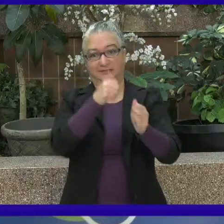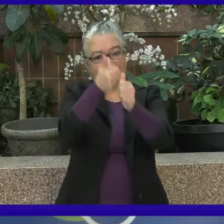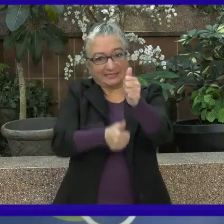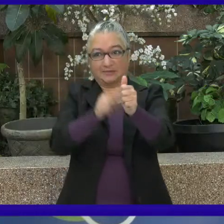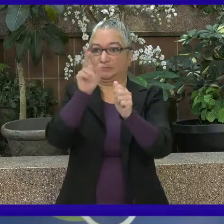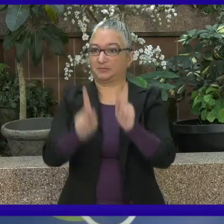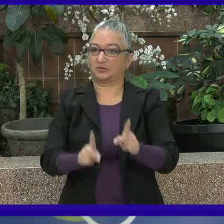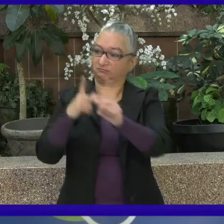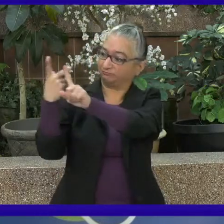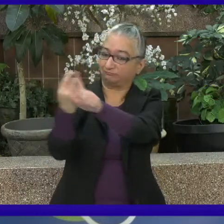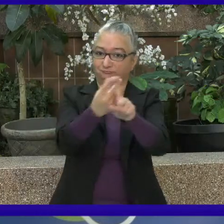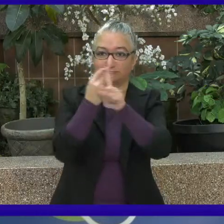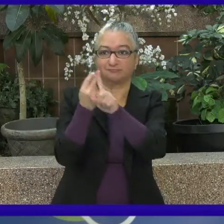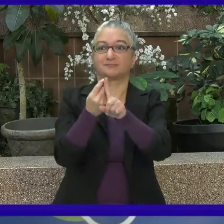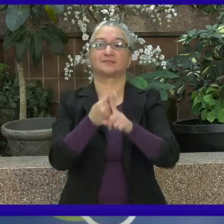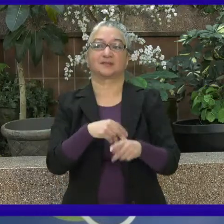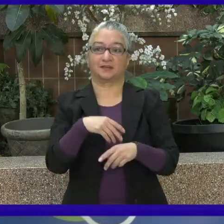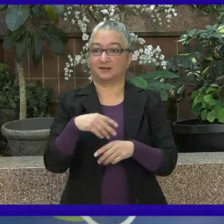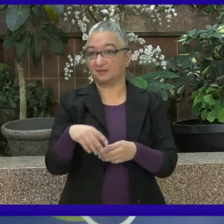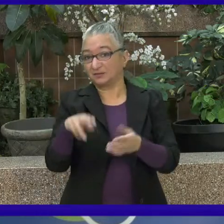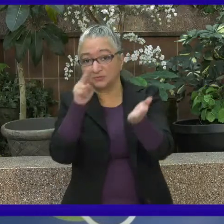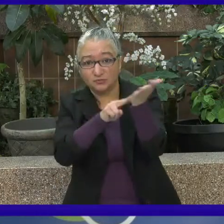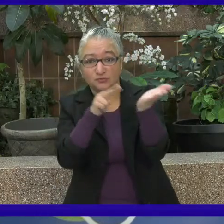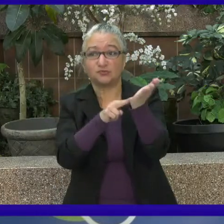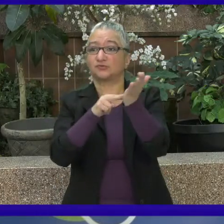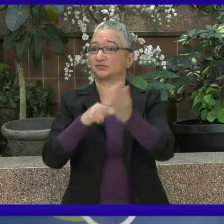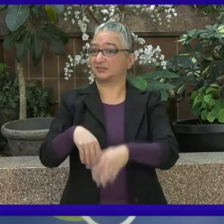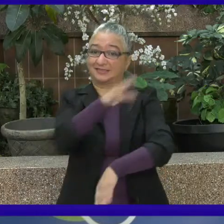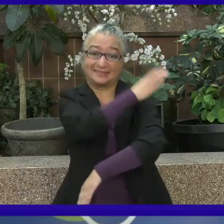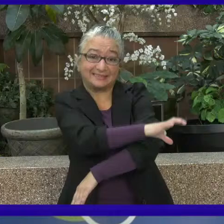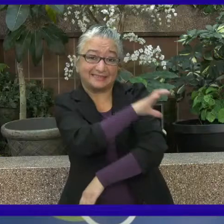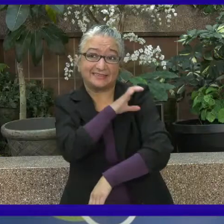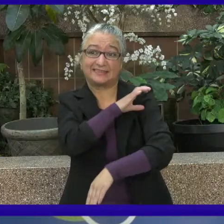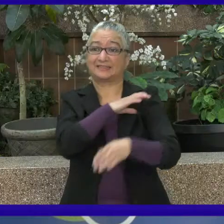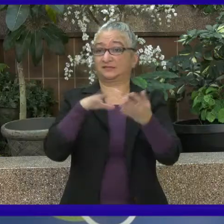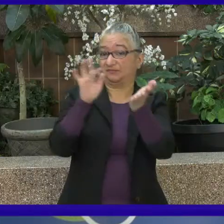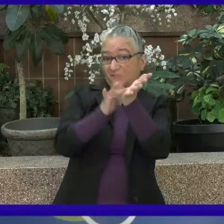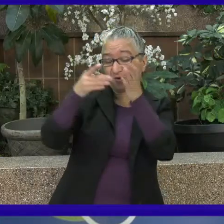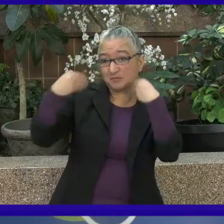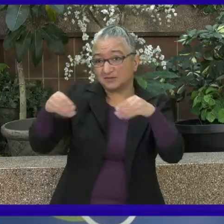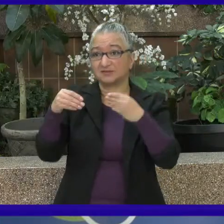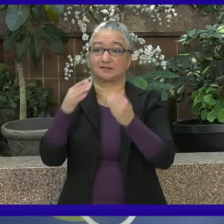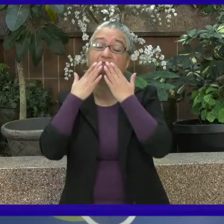who has done their part to protect themselves each other our communities and our health care systems